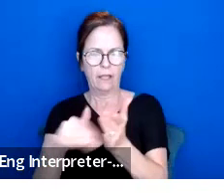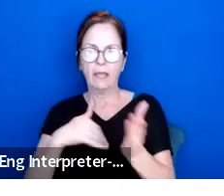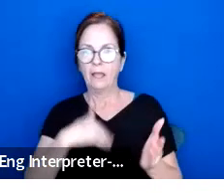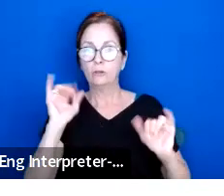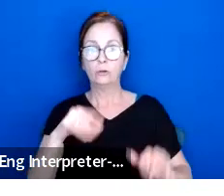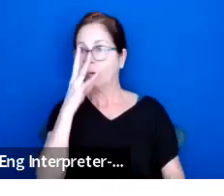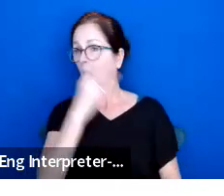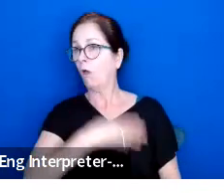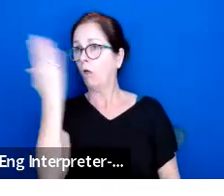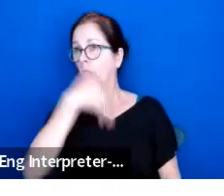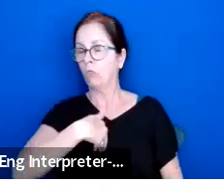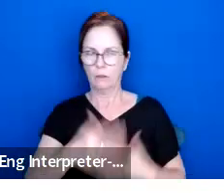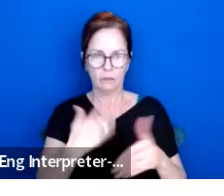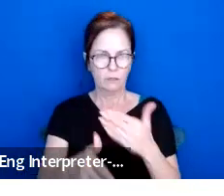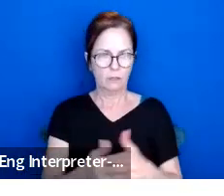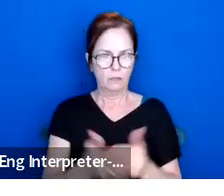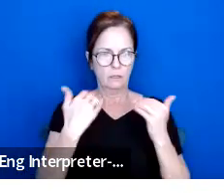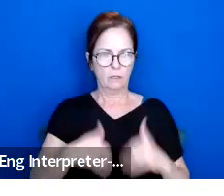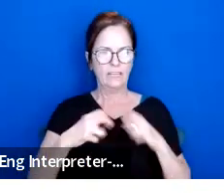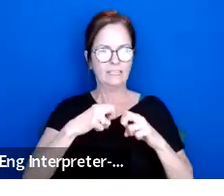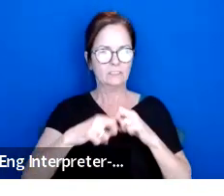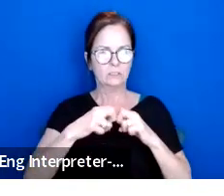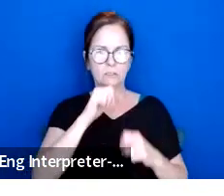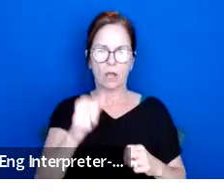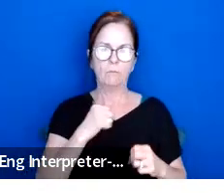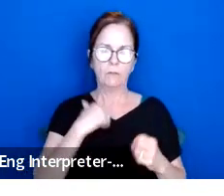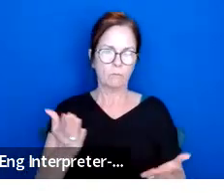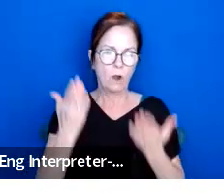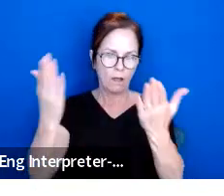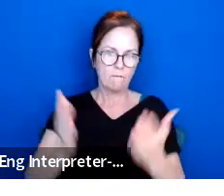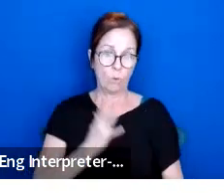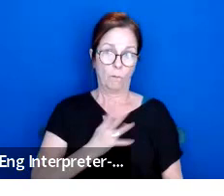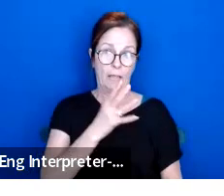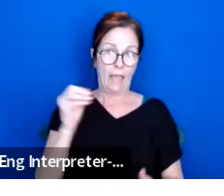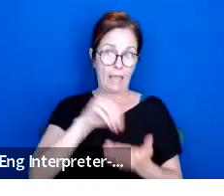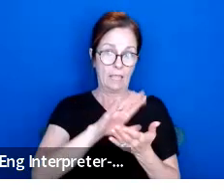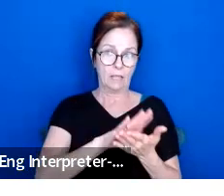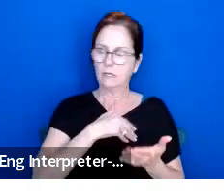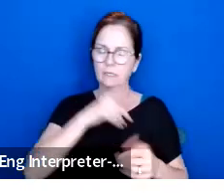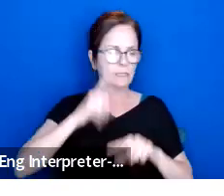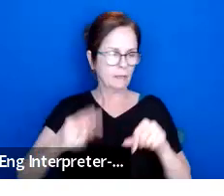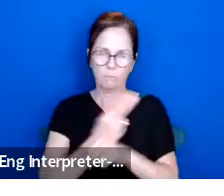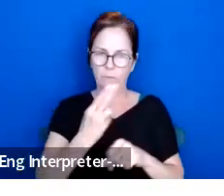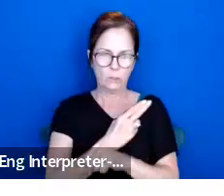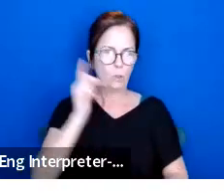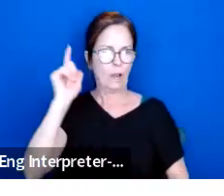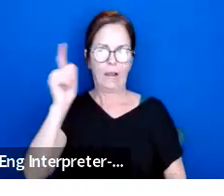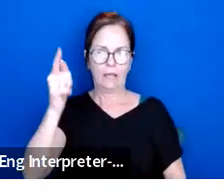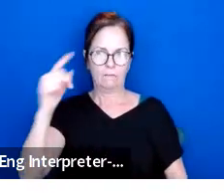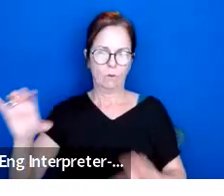Negatively in the performance review. So that's 8 15 1 2. In other words, you don't put random stuff in the recommendations.